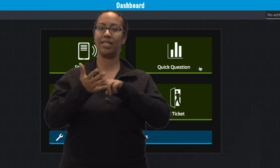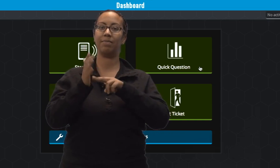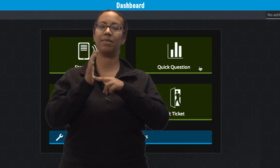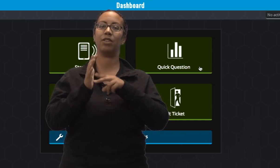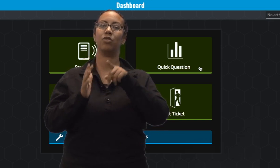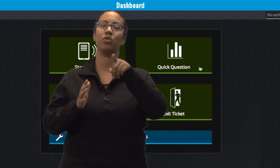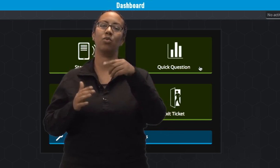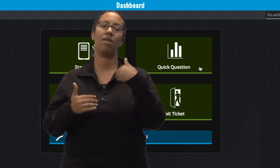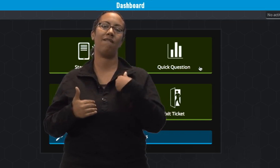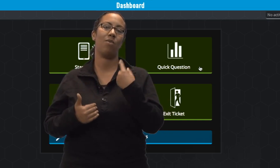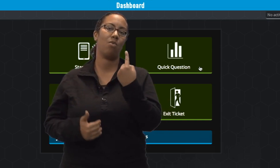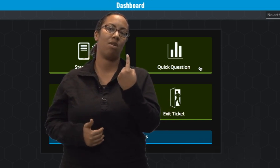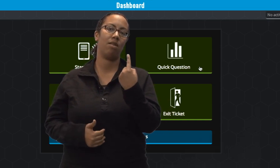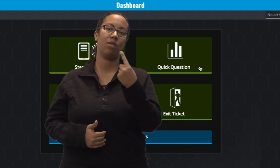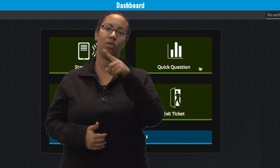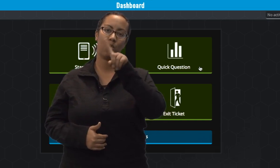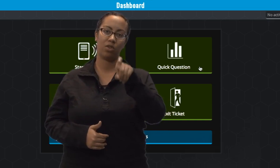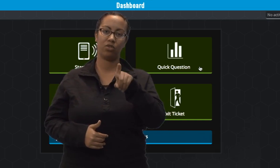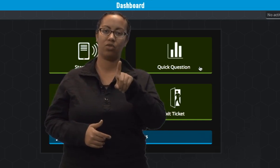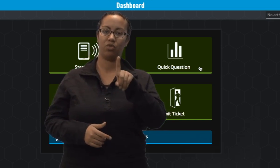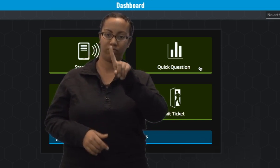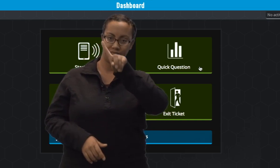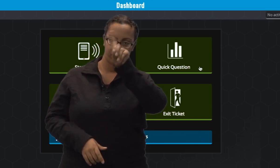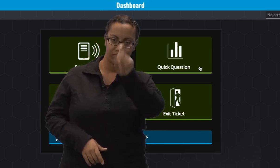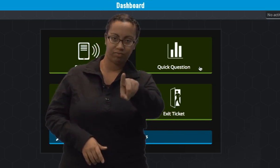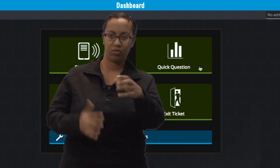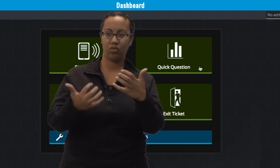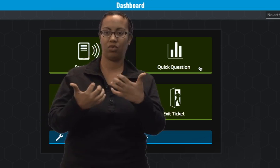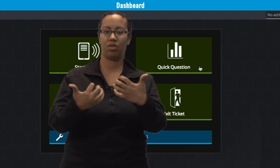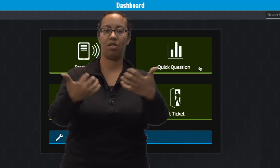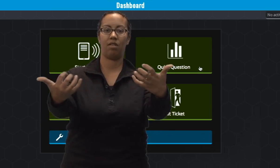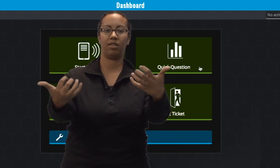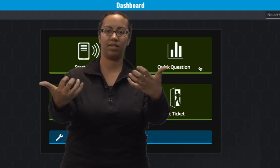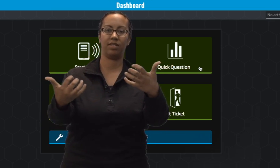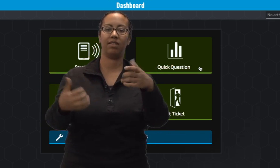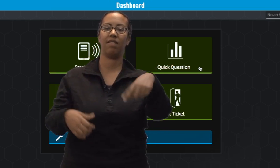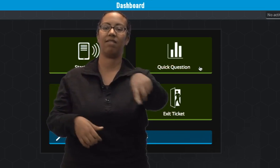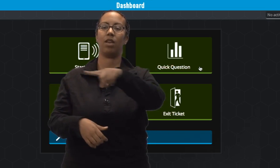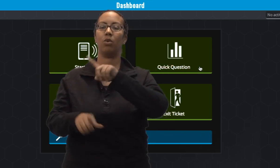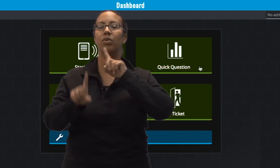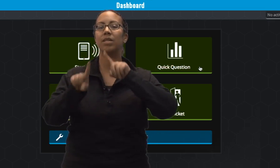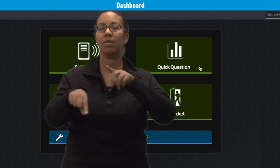Quick question means you have one question that you want to poll your audience,